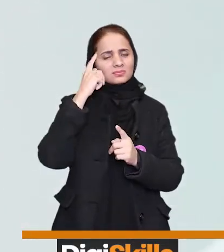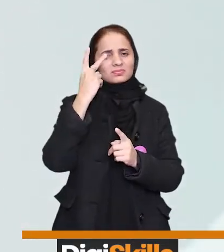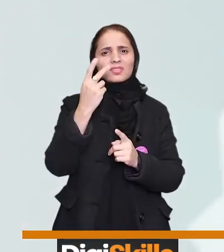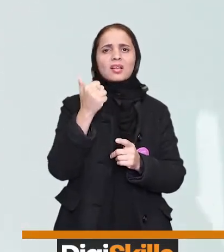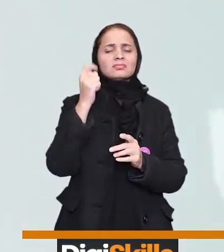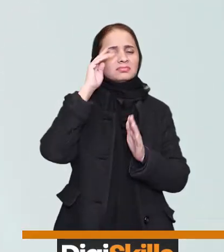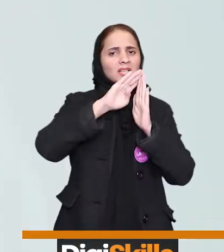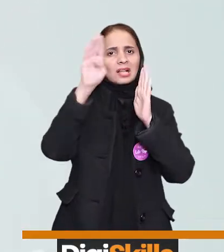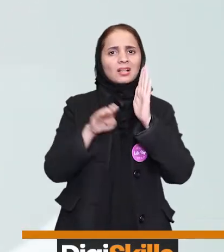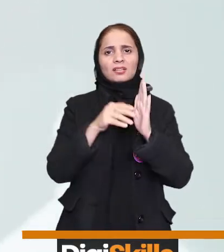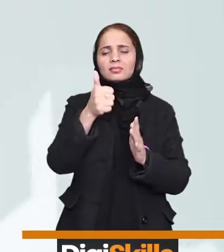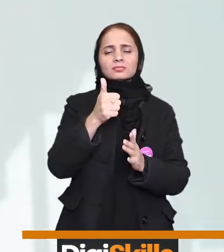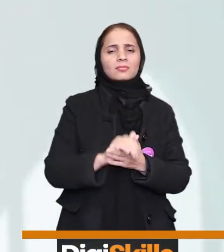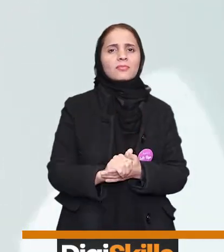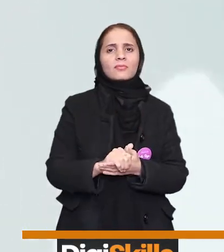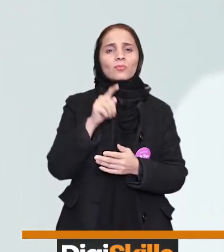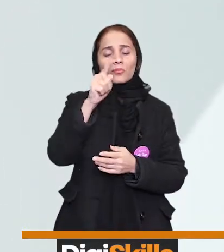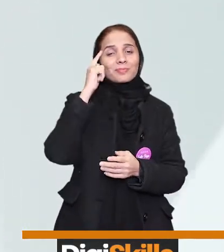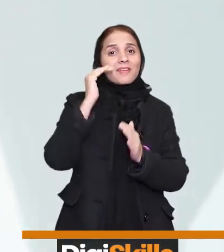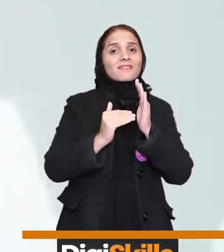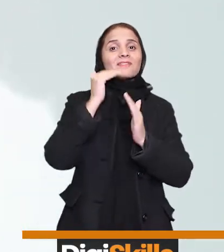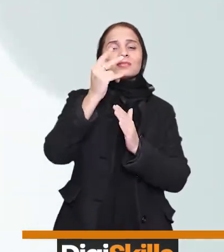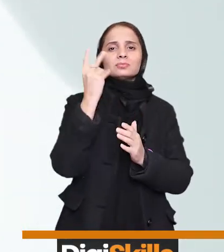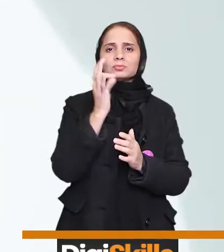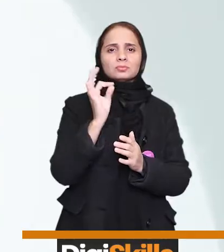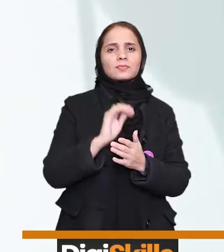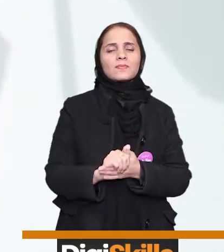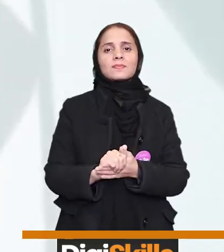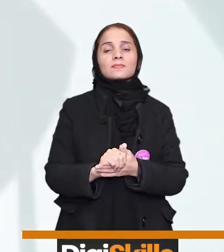You are living in a fool’s paradise. You will never be able to crake a deal.